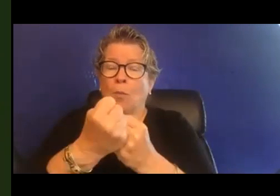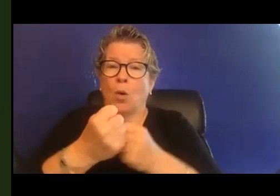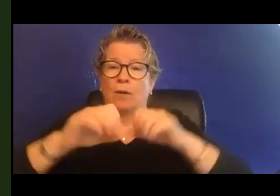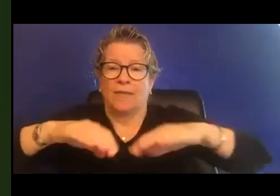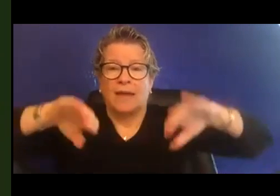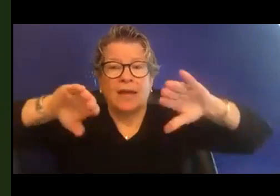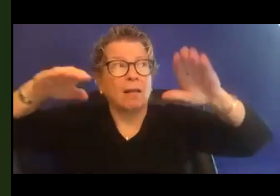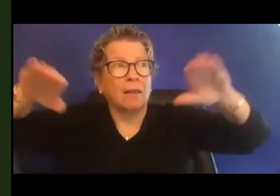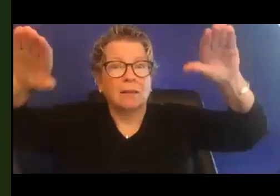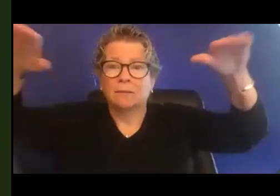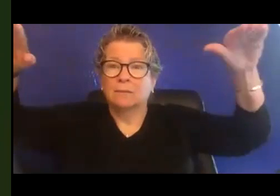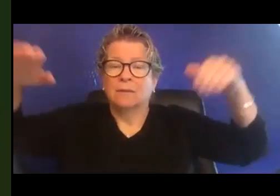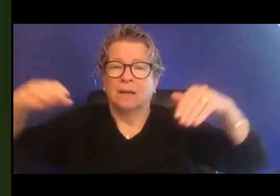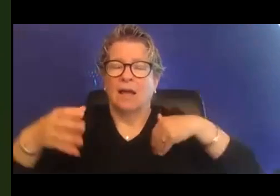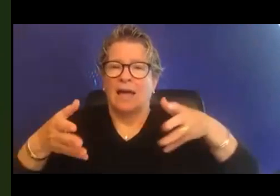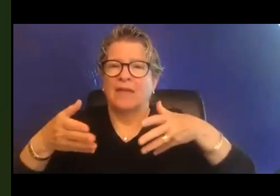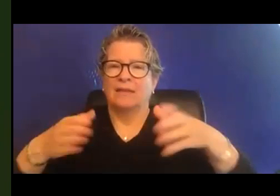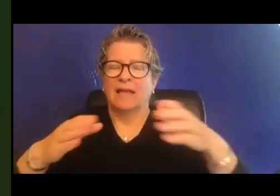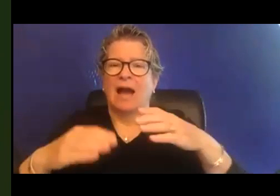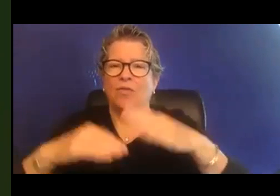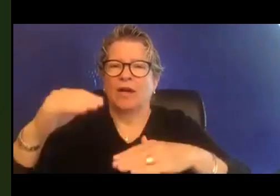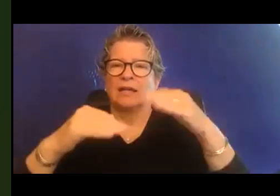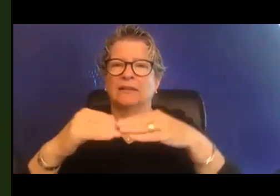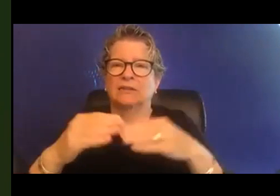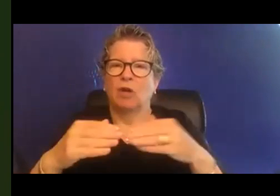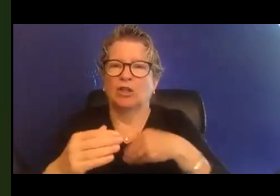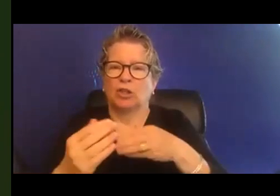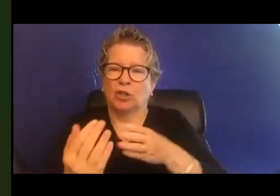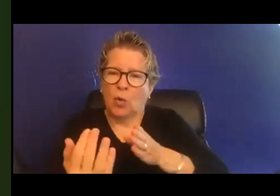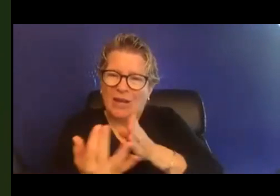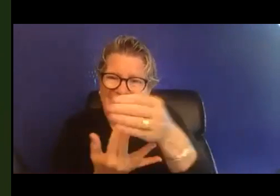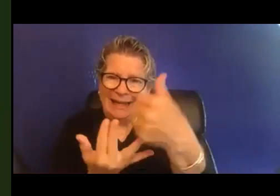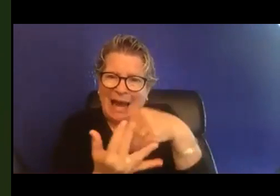hillside and allow construction action to go in through this narrow area.